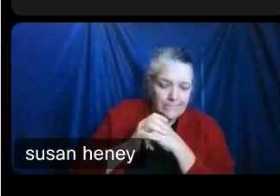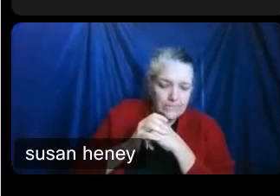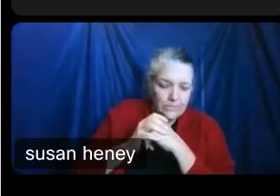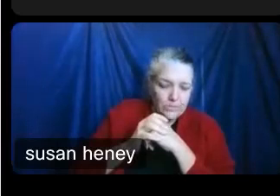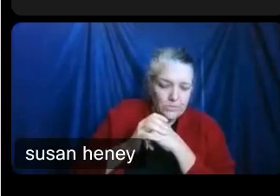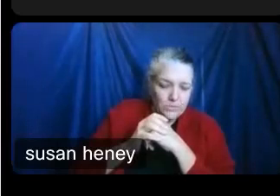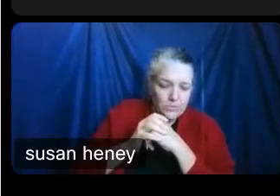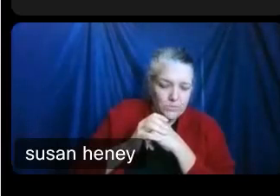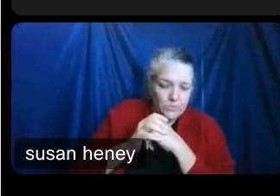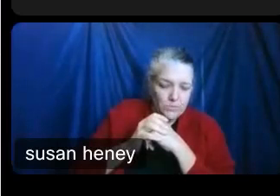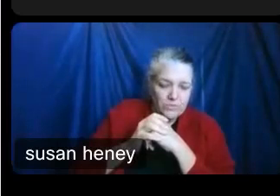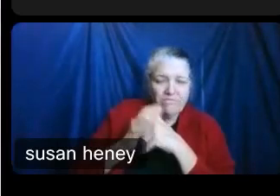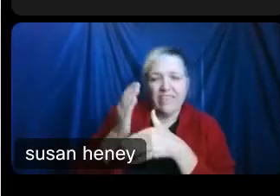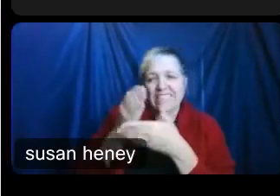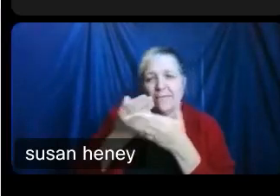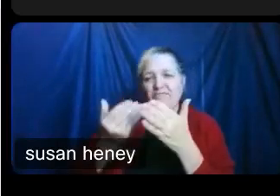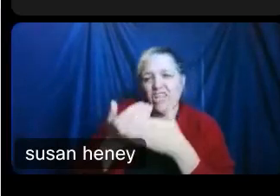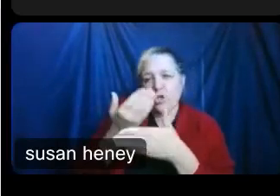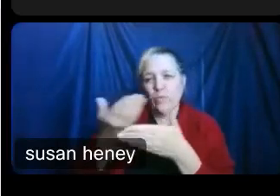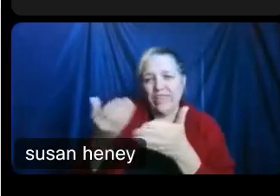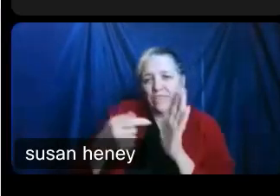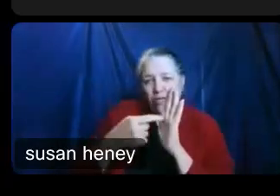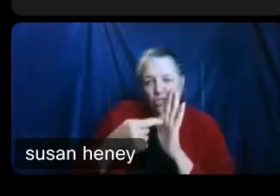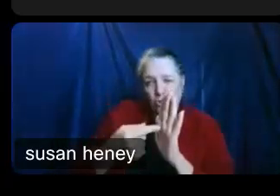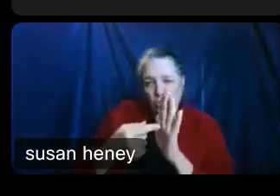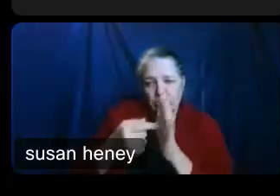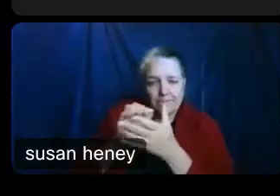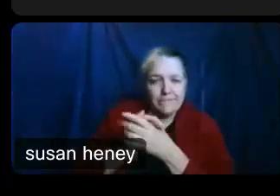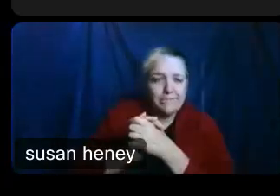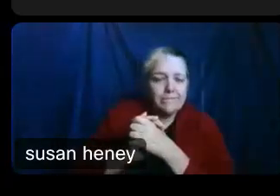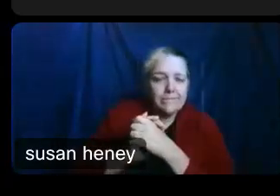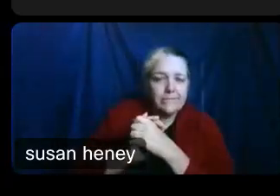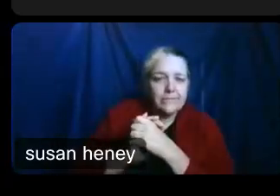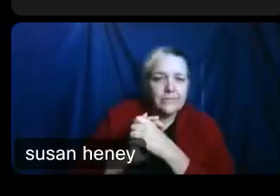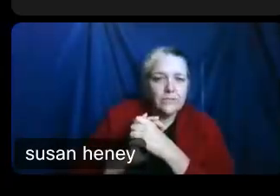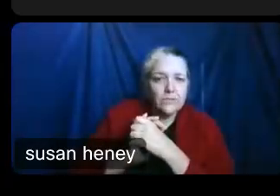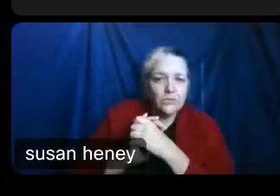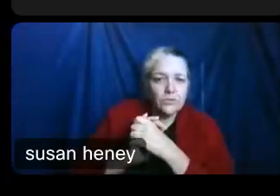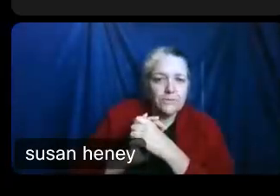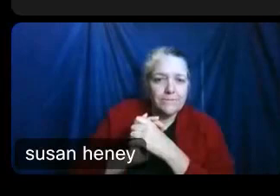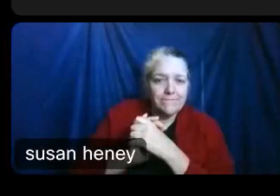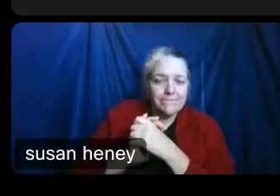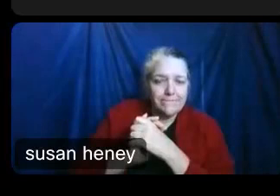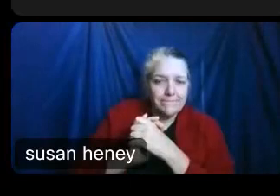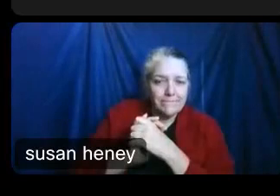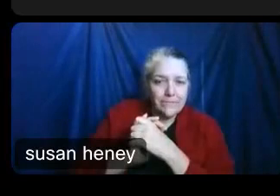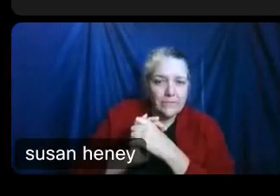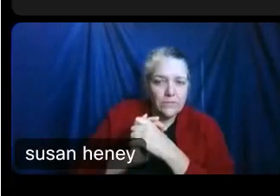of the newer features that I wanted to highlight within the site, as well as showing you how